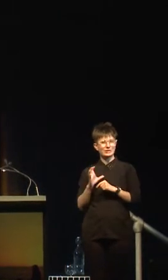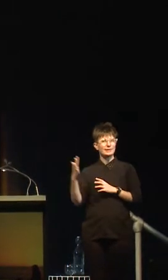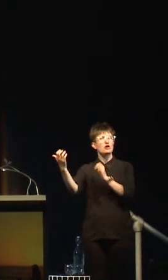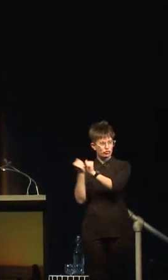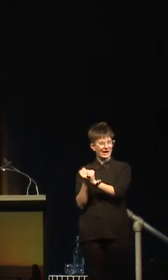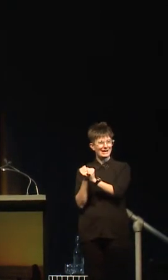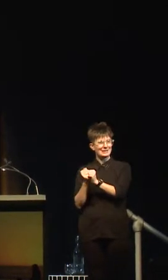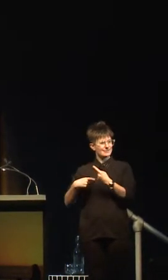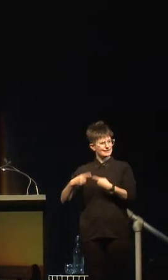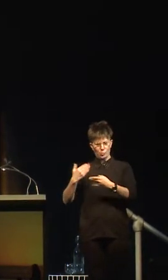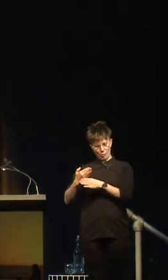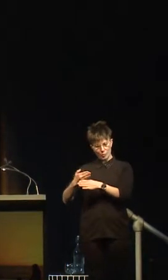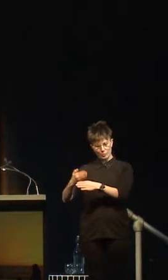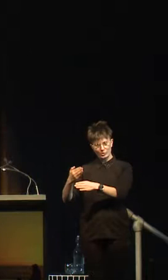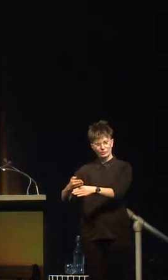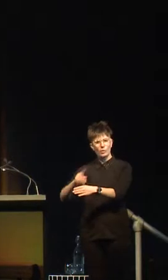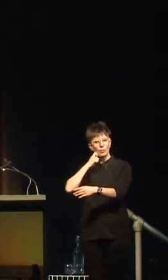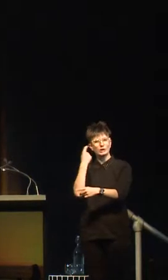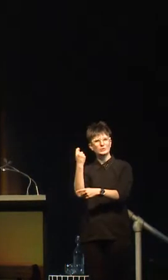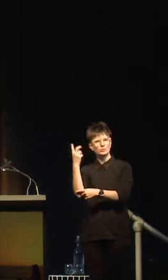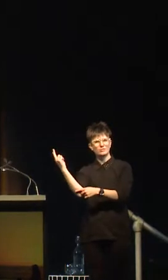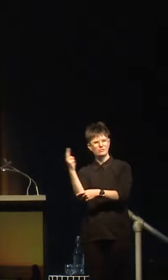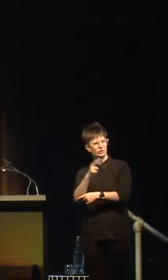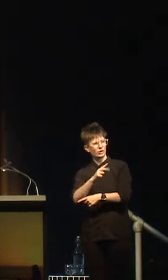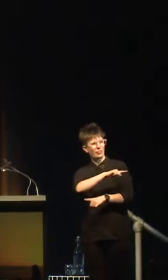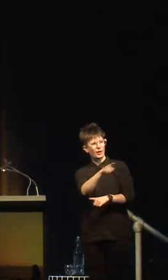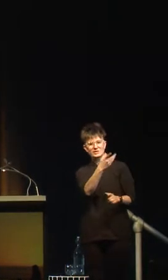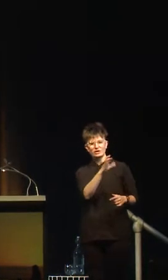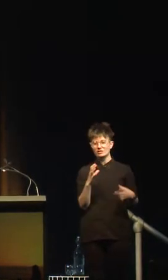hang on why are we doing all the heavy lifting here. And I think that you'll start to see